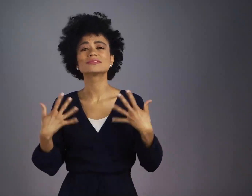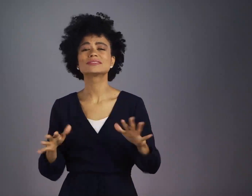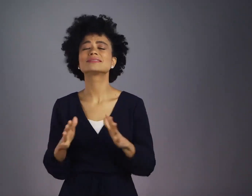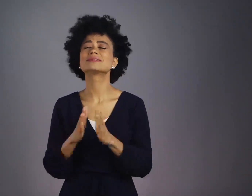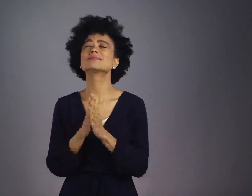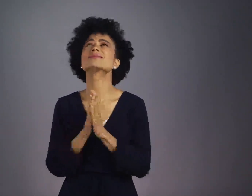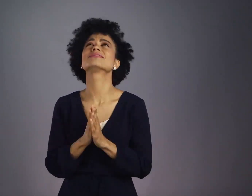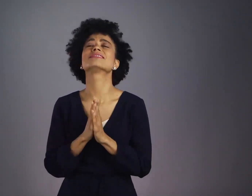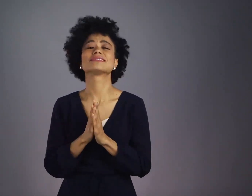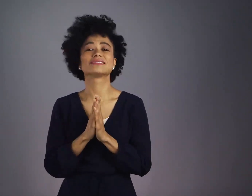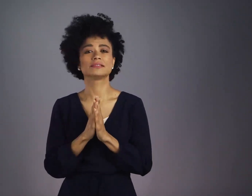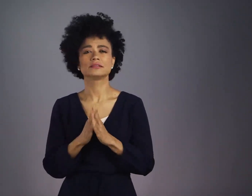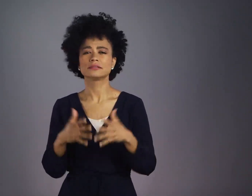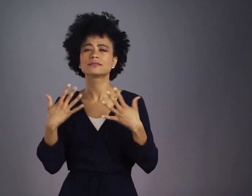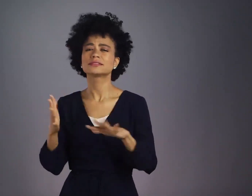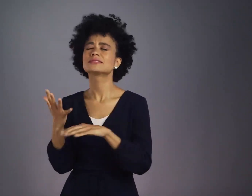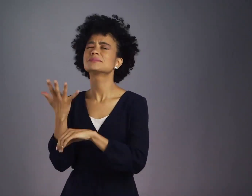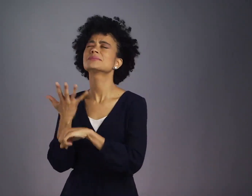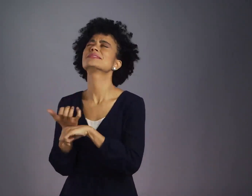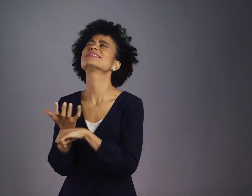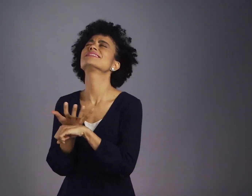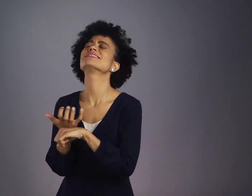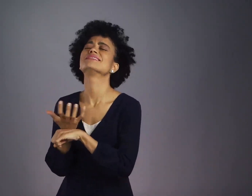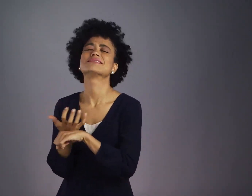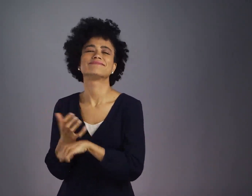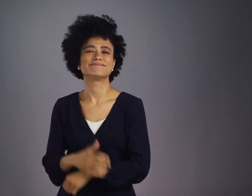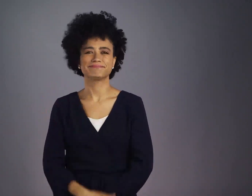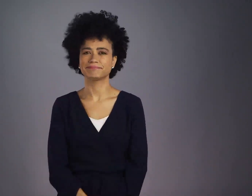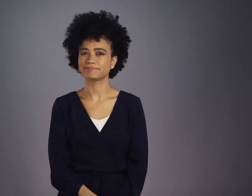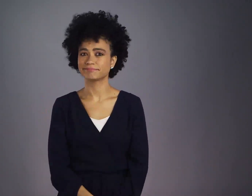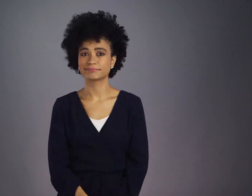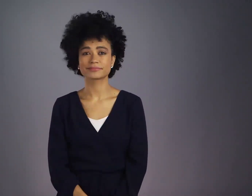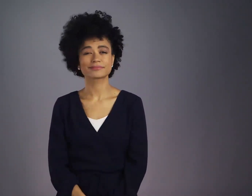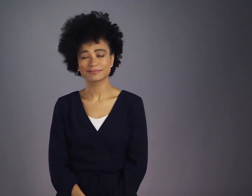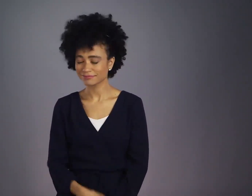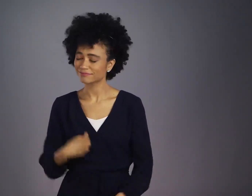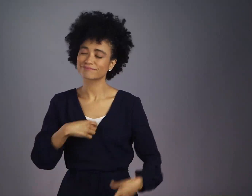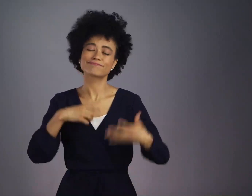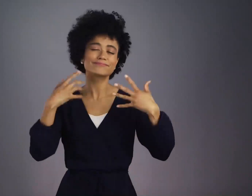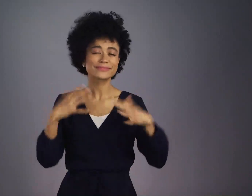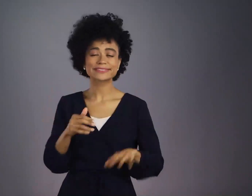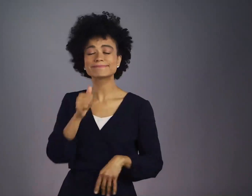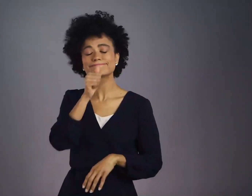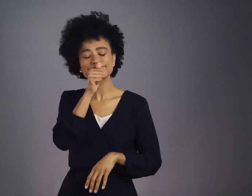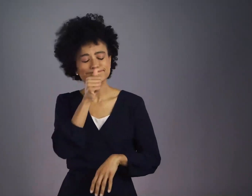We have prayed, we have begged, we have been patient.